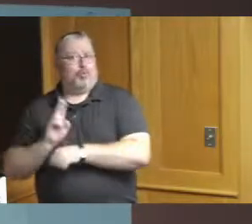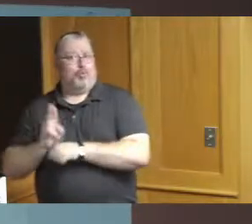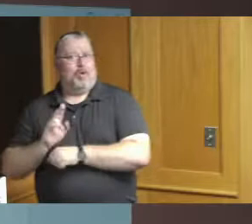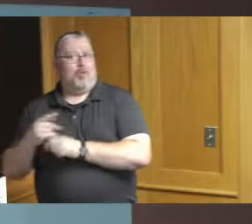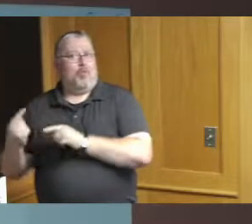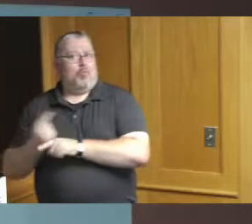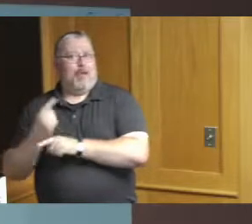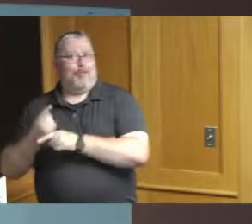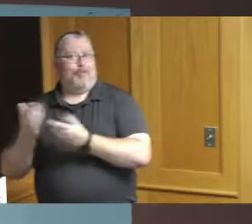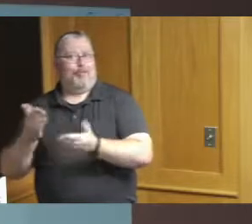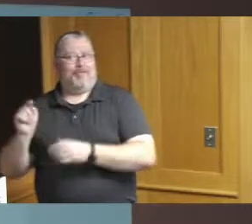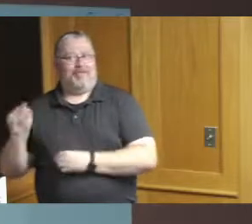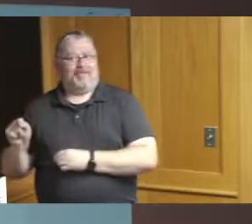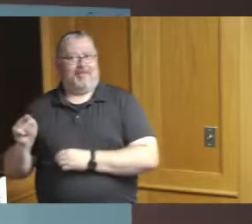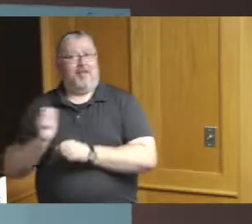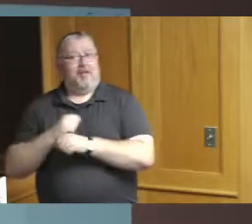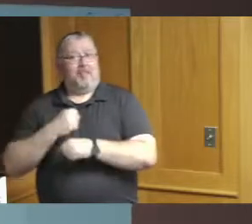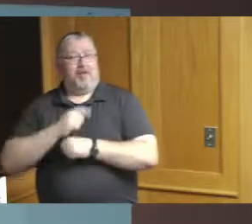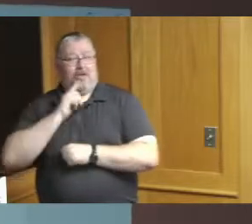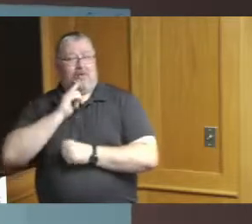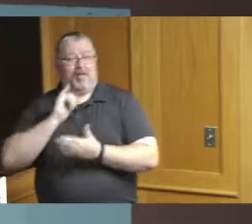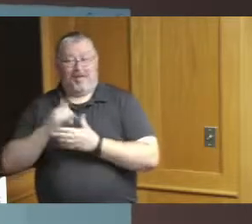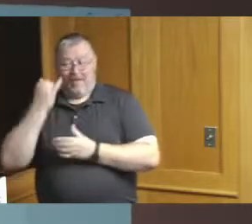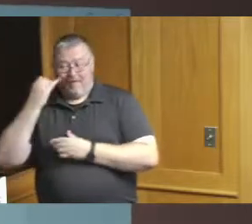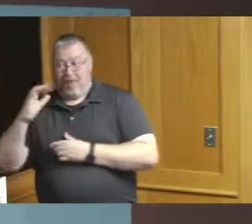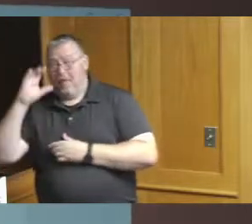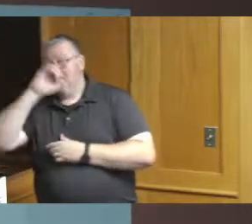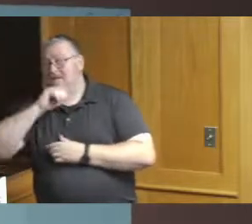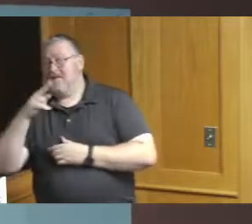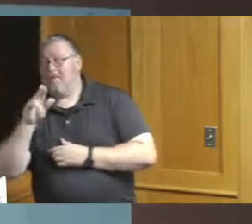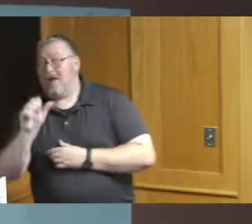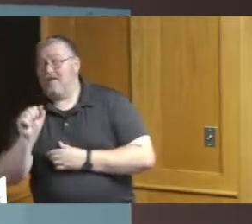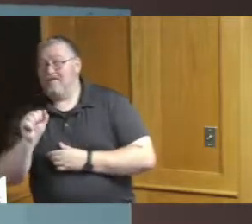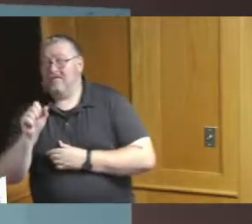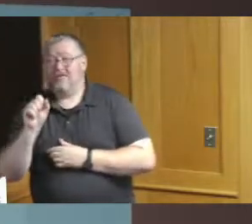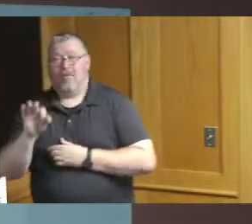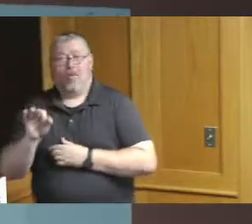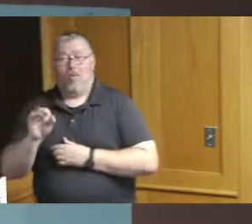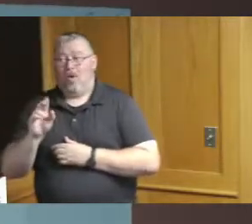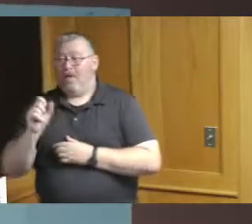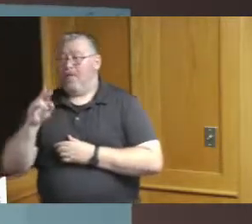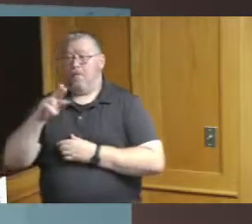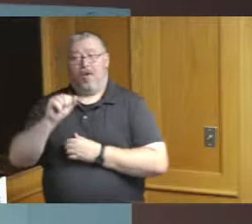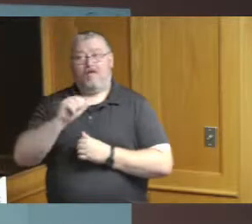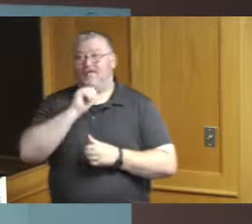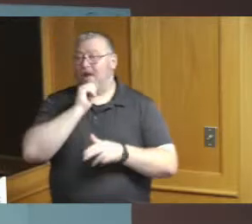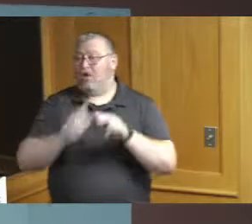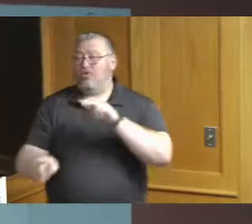service to make sure that if they miss the bus or if a bus doesn't show because we're short